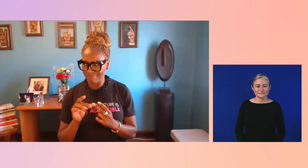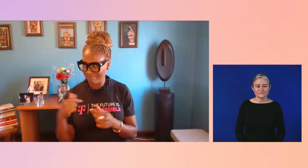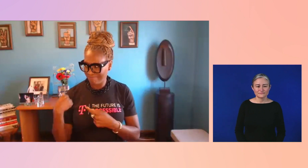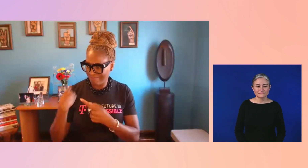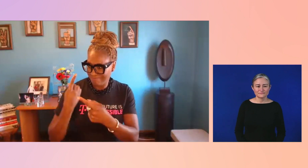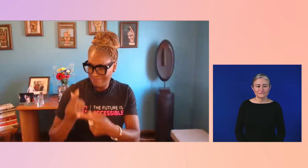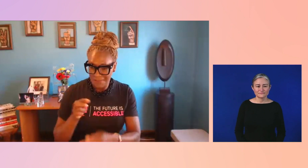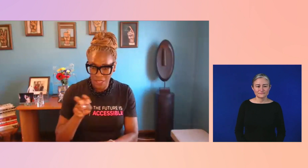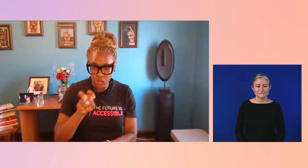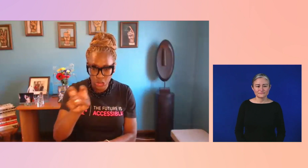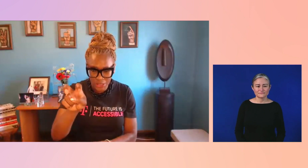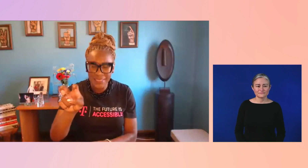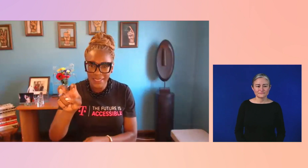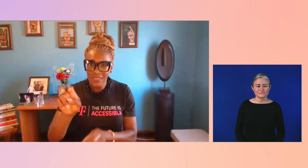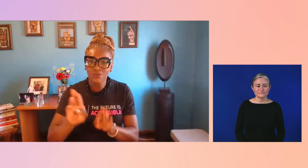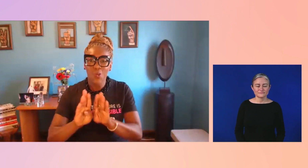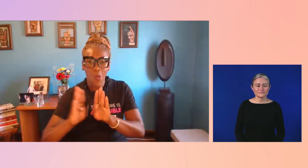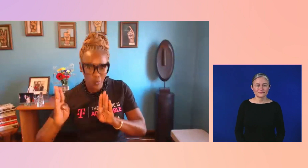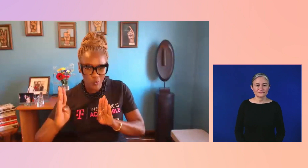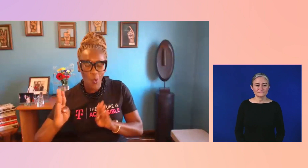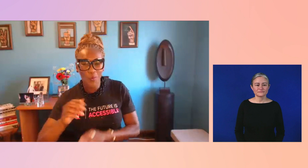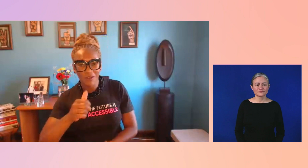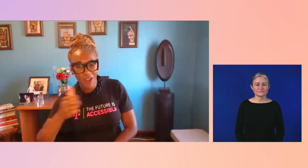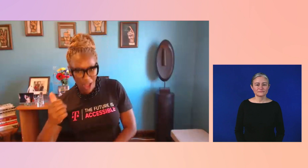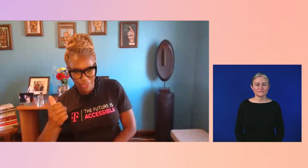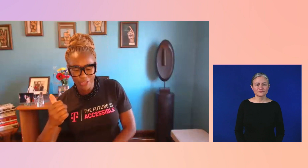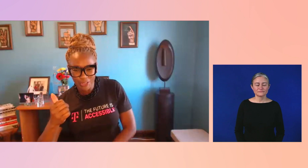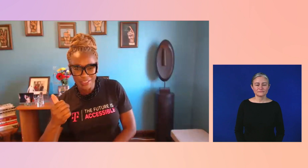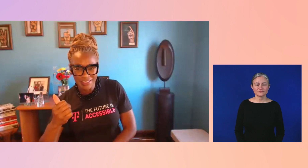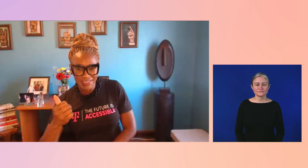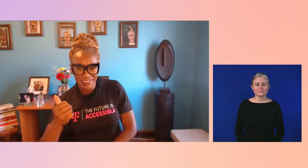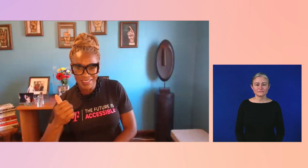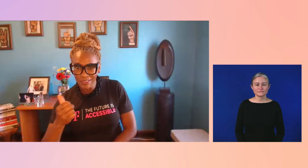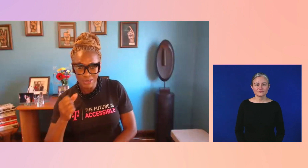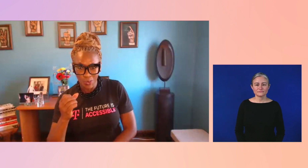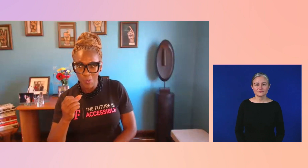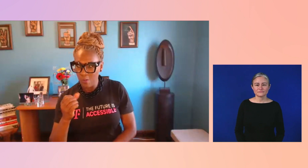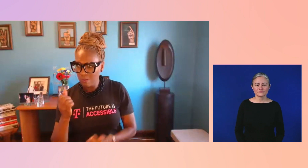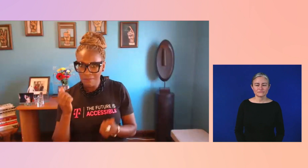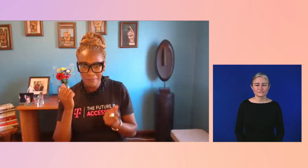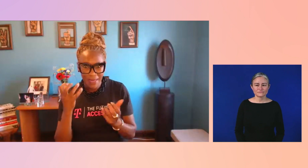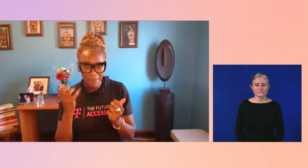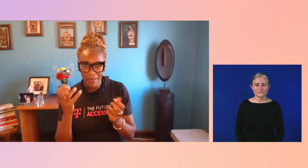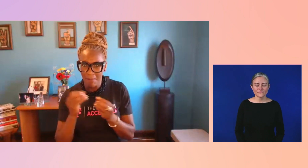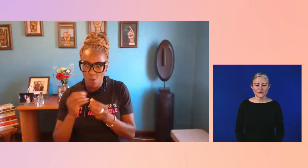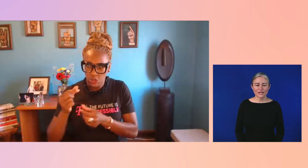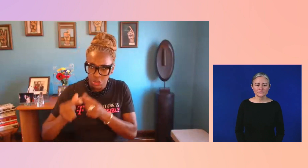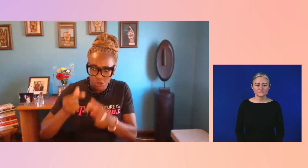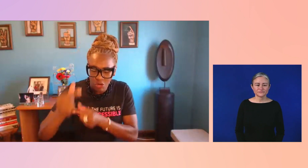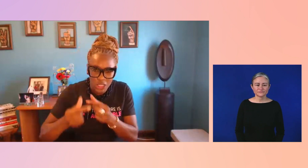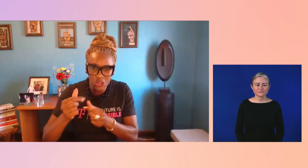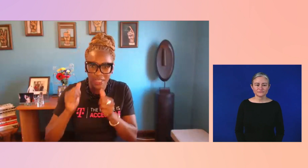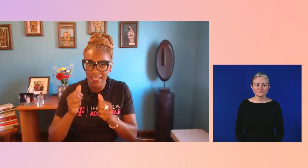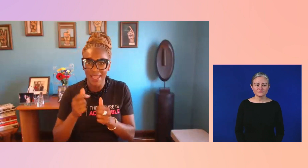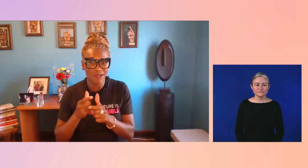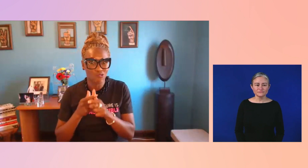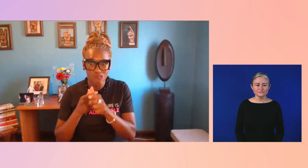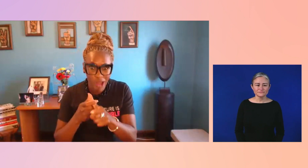I really had no choice but to take that on in my journey and open the door subsequently for others and for many,